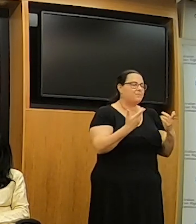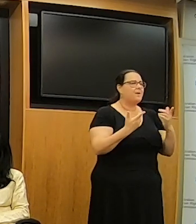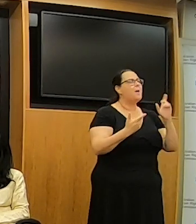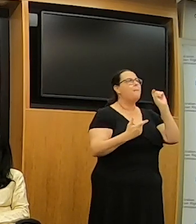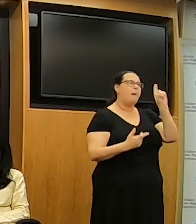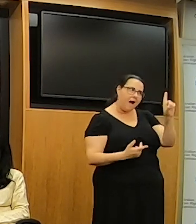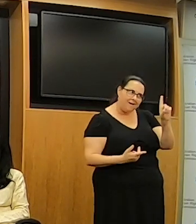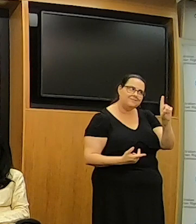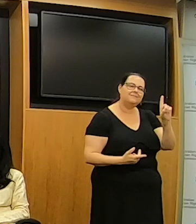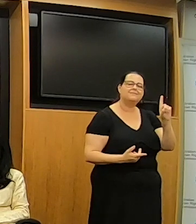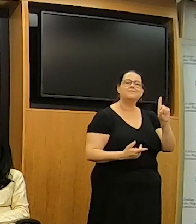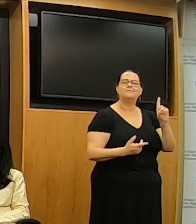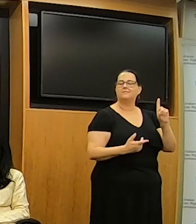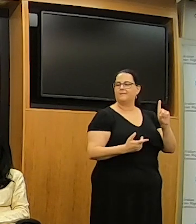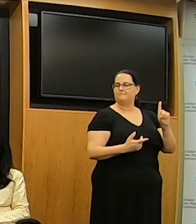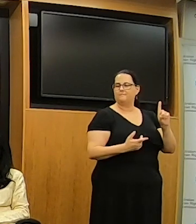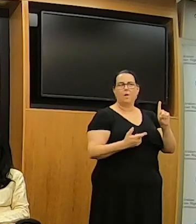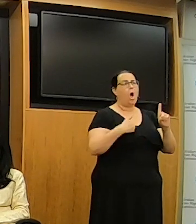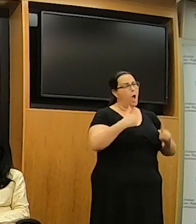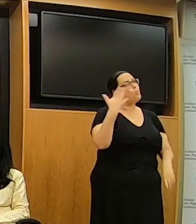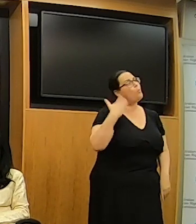But, which I am wish for back then.